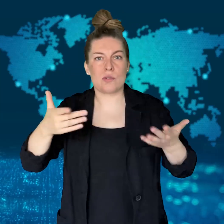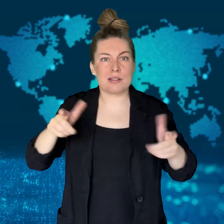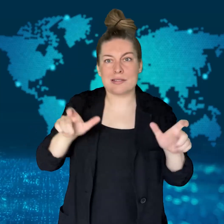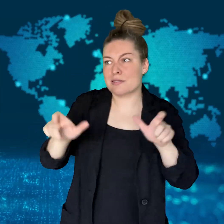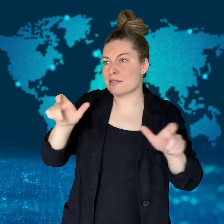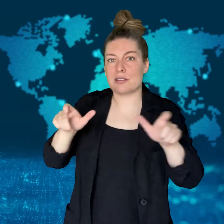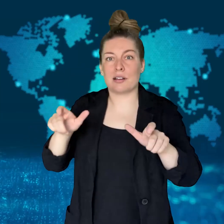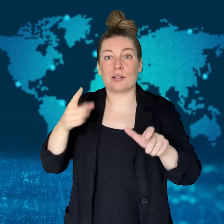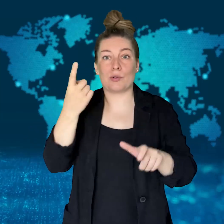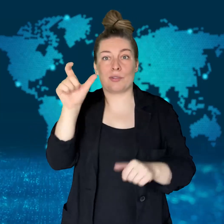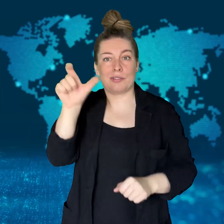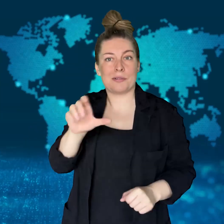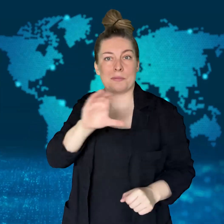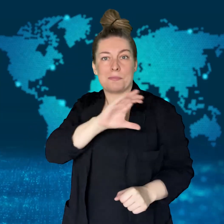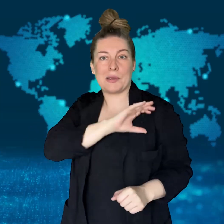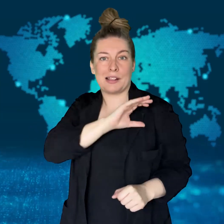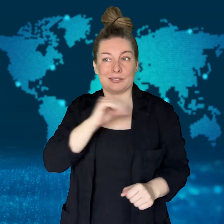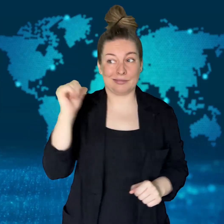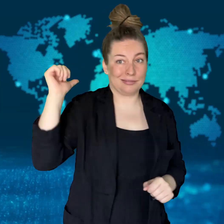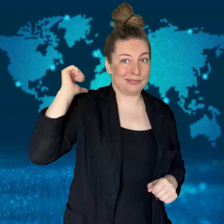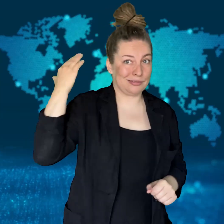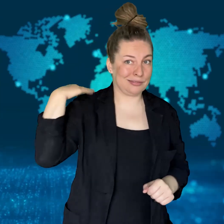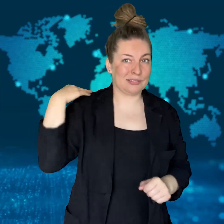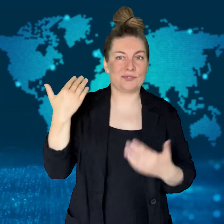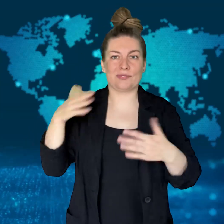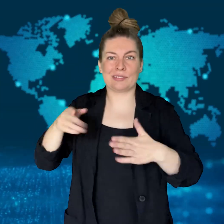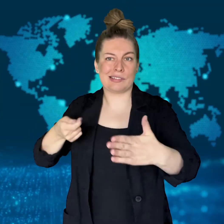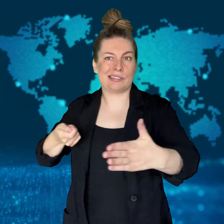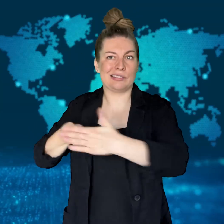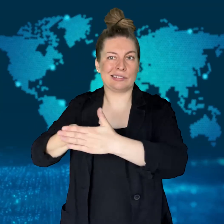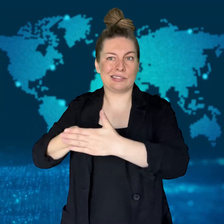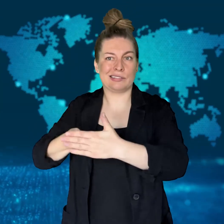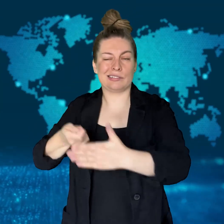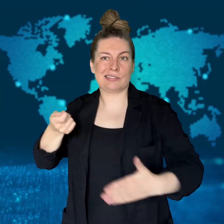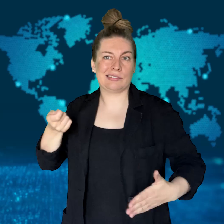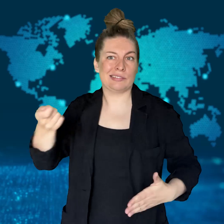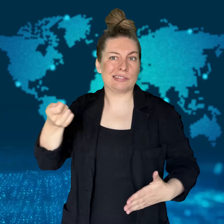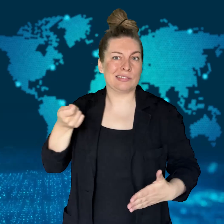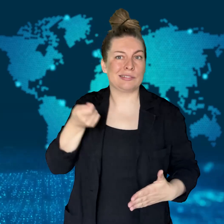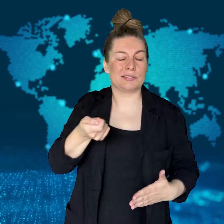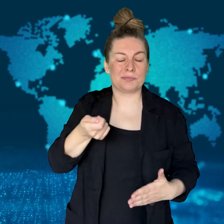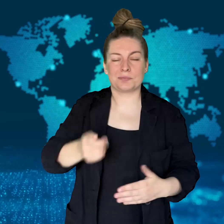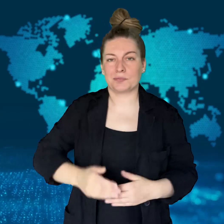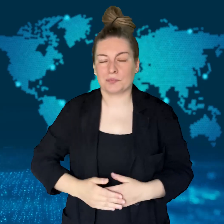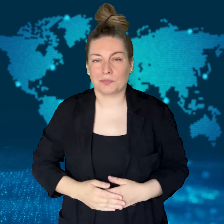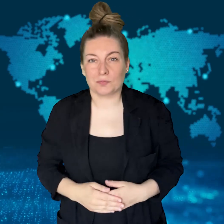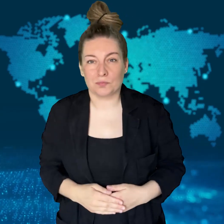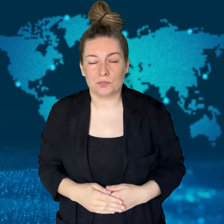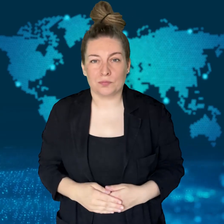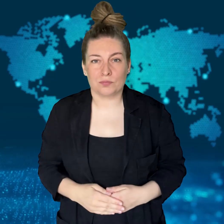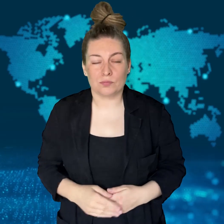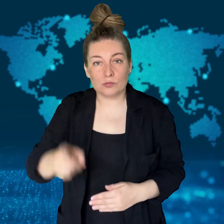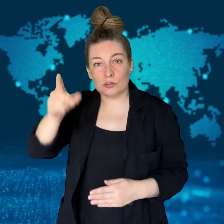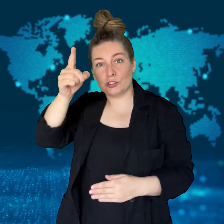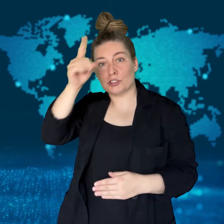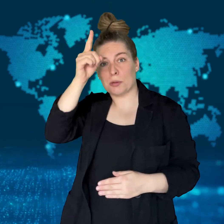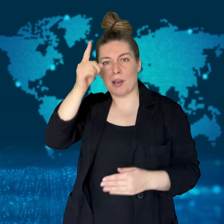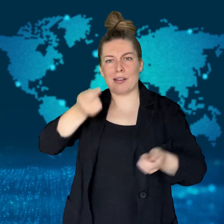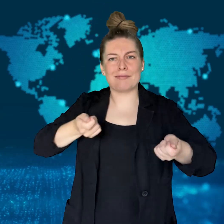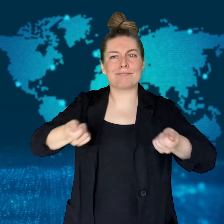but he managed to break free and stabbed the officer in the back.